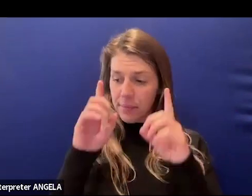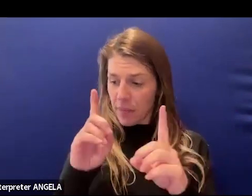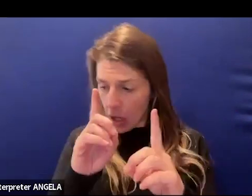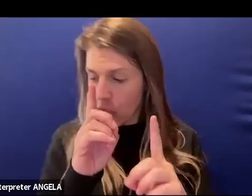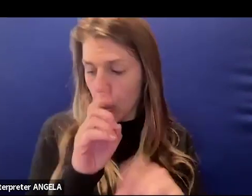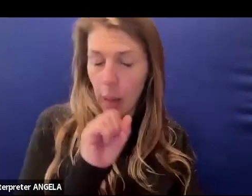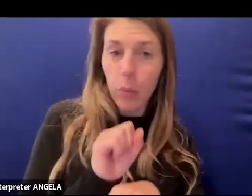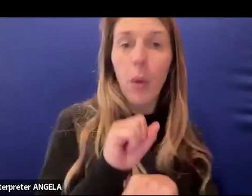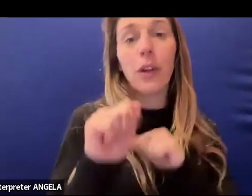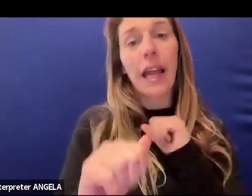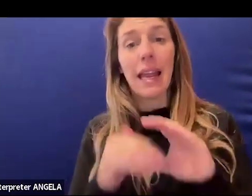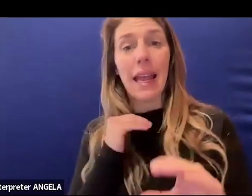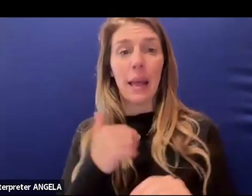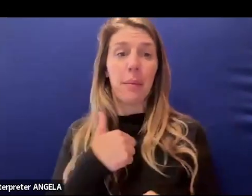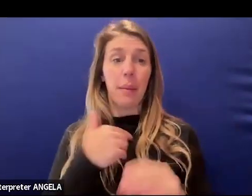and employment, you can shoot me an email.